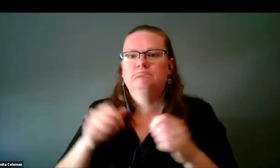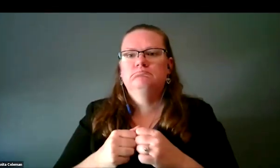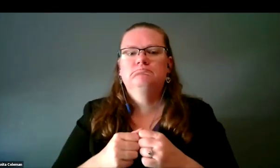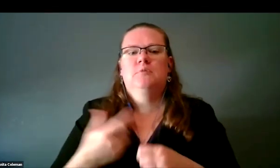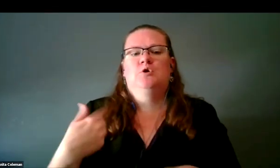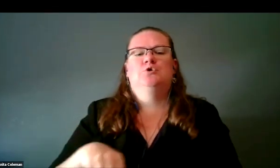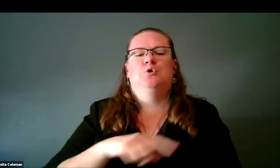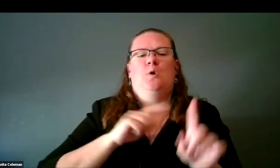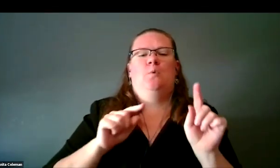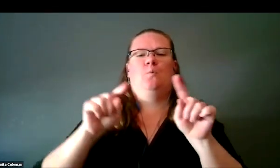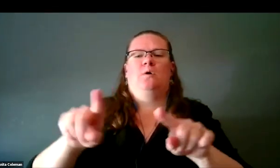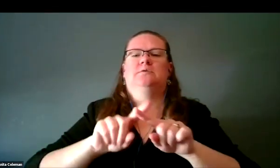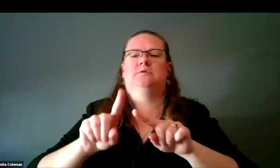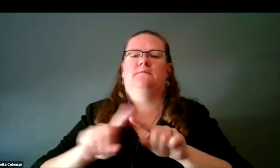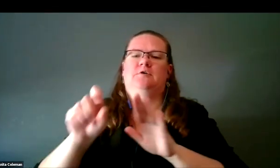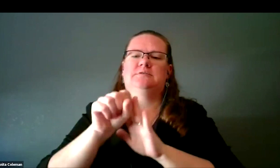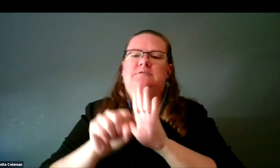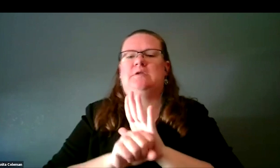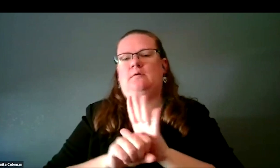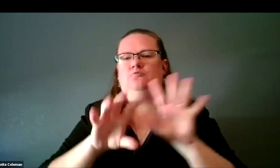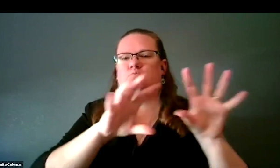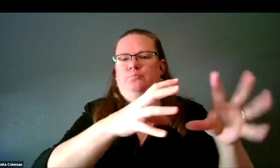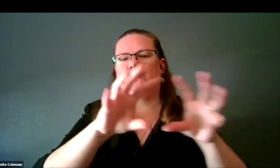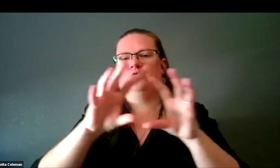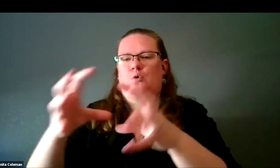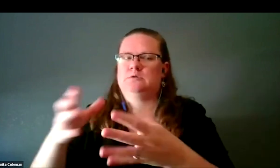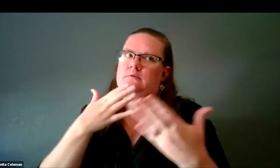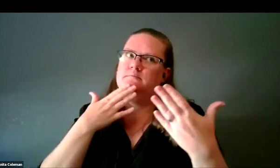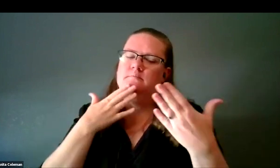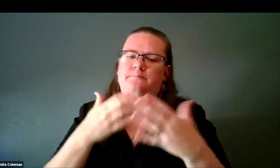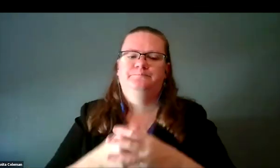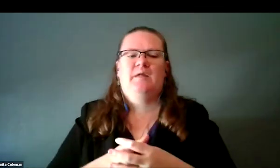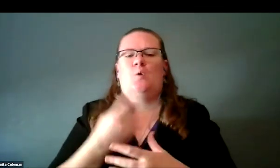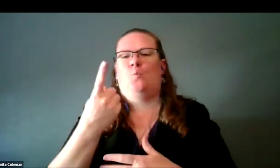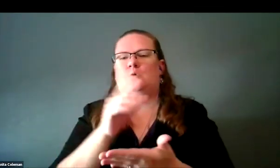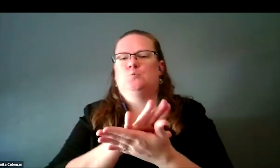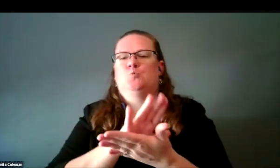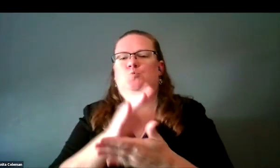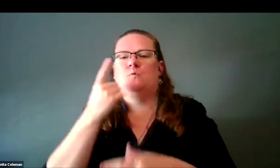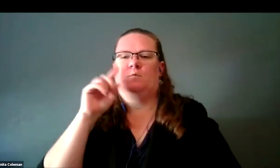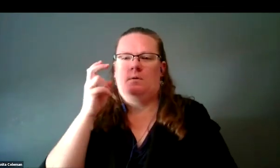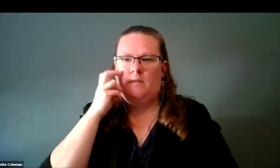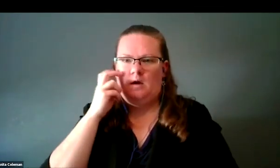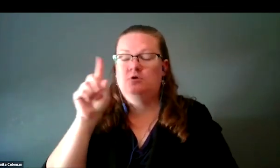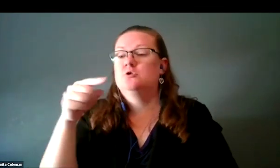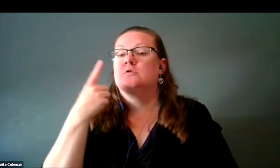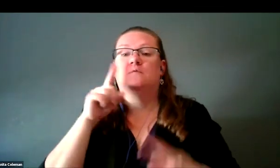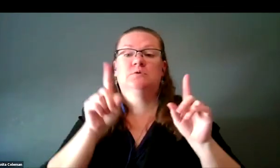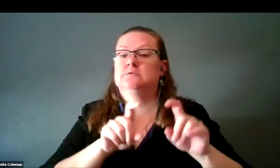We were hosted by a couple of state bureaus graciously and the school for the blind in the beginning just to do the testings.